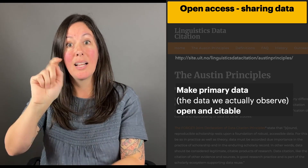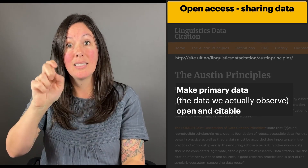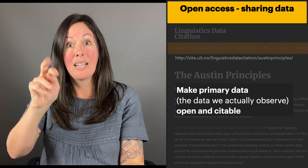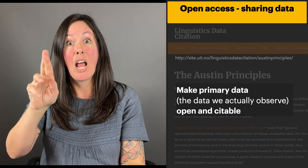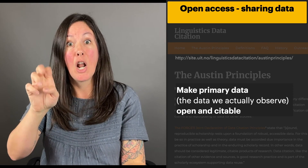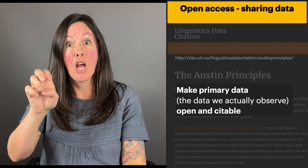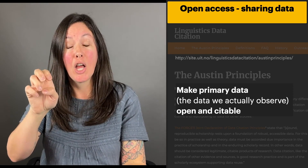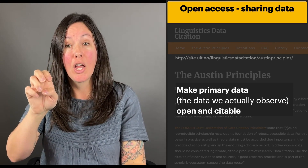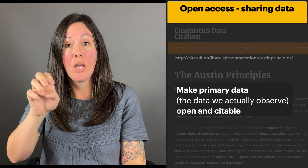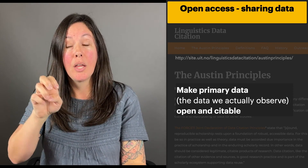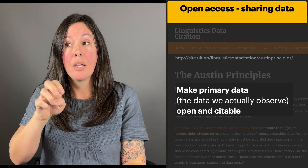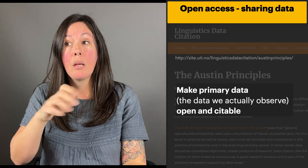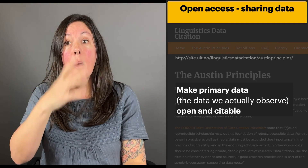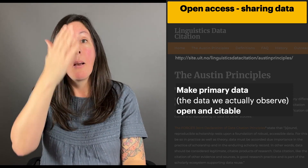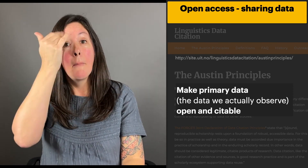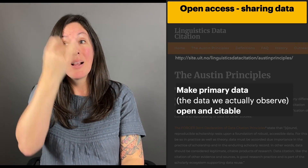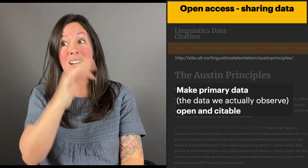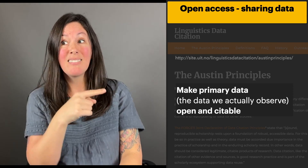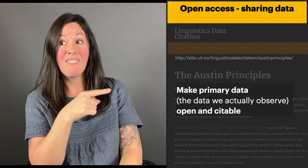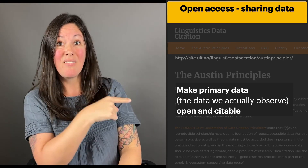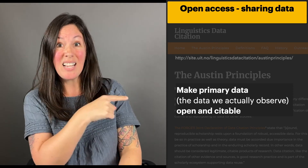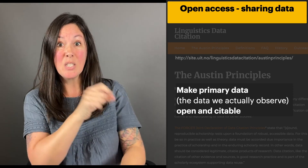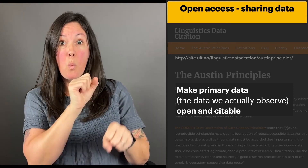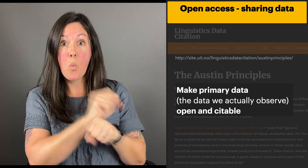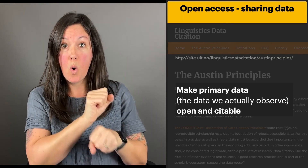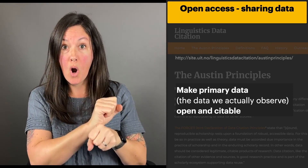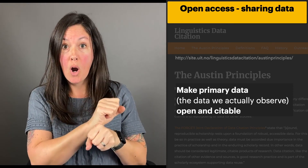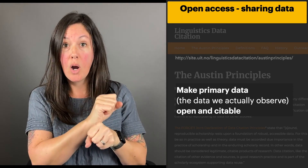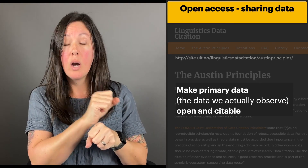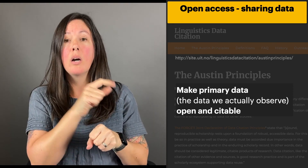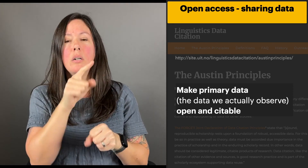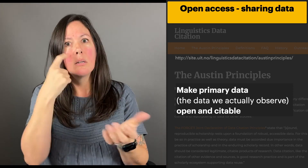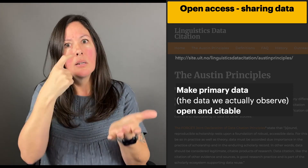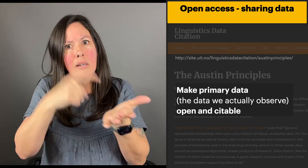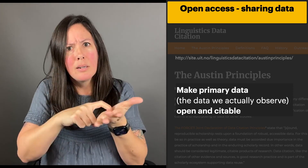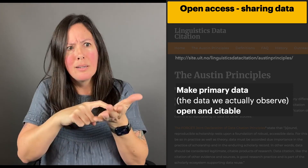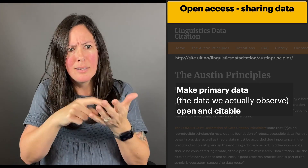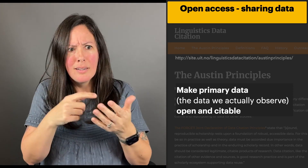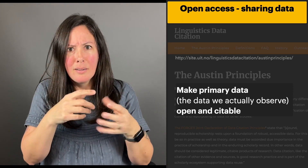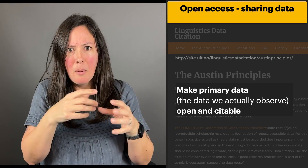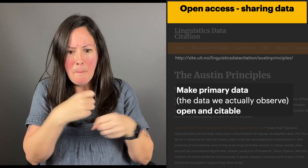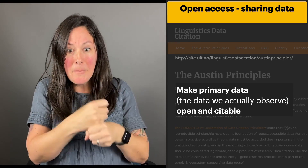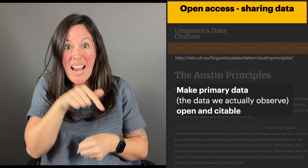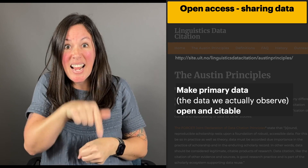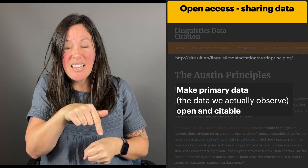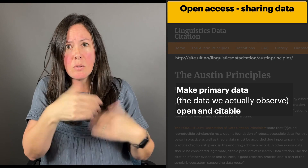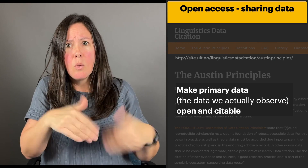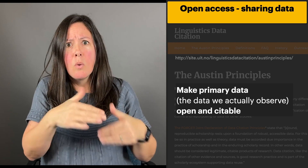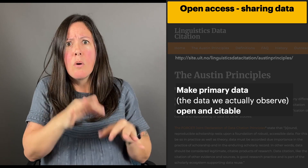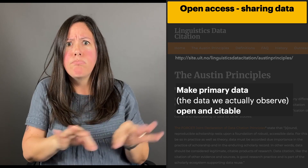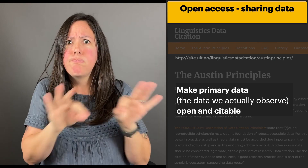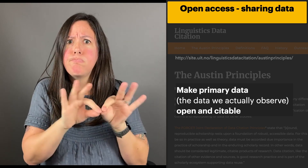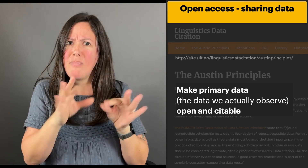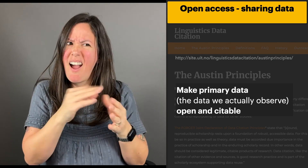language documentation as something that's recognizable for promotion and tenure within the academic system as